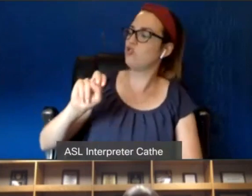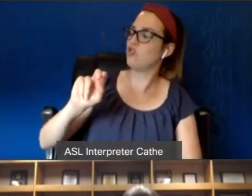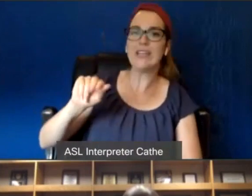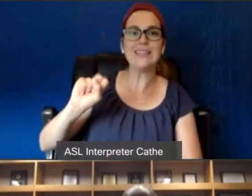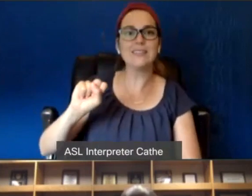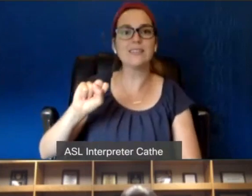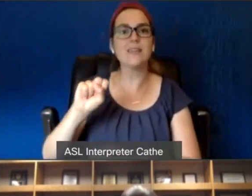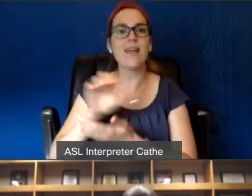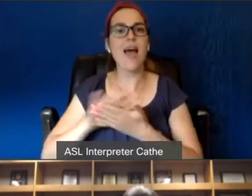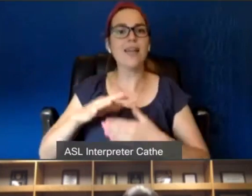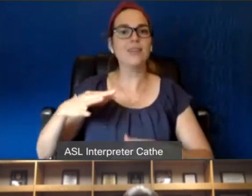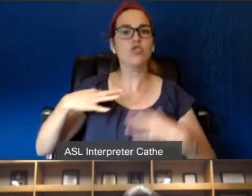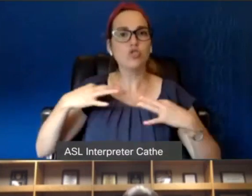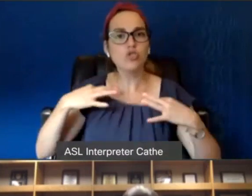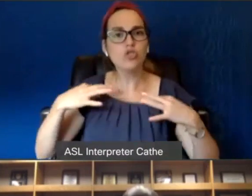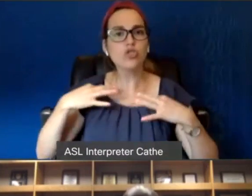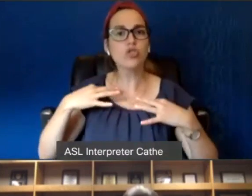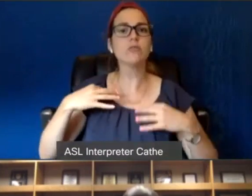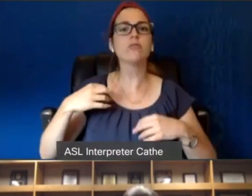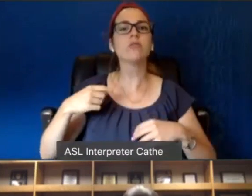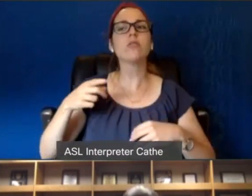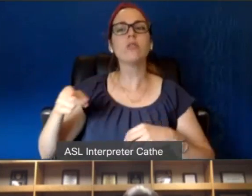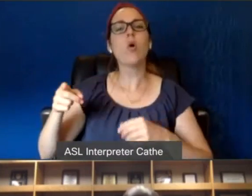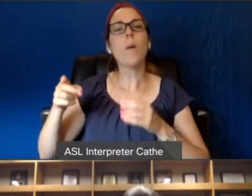more comfortable because I don't look so intimidating.